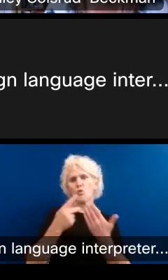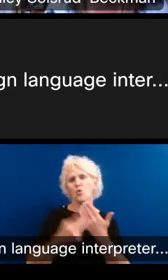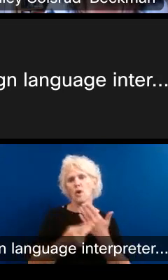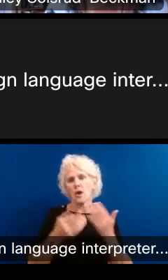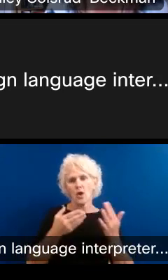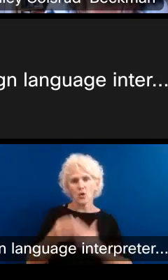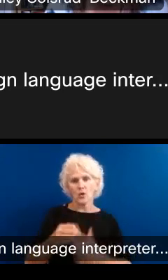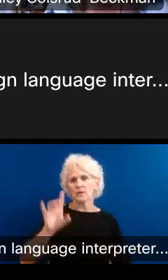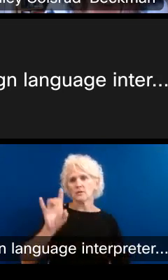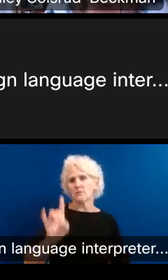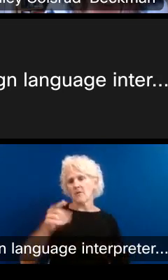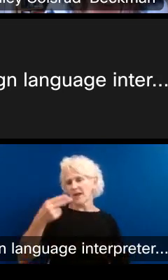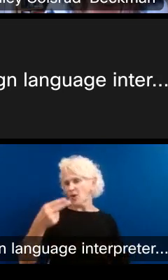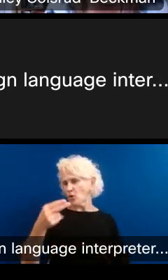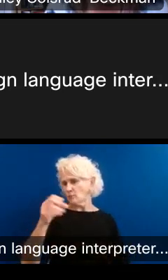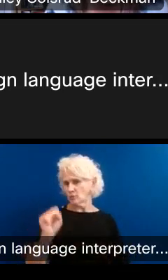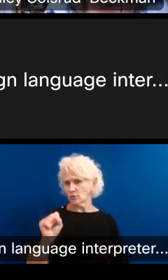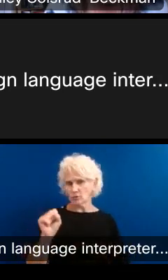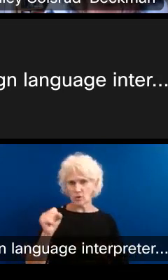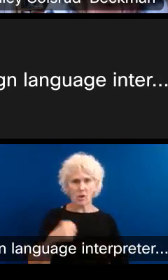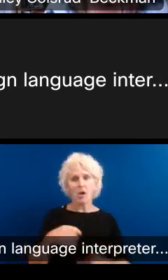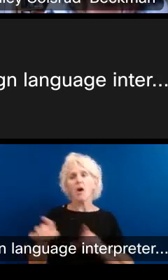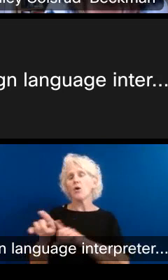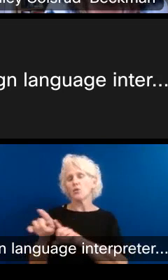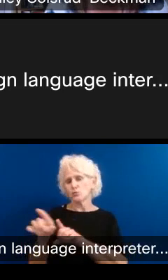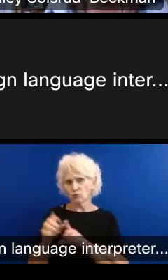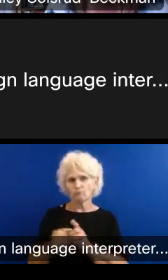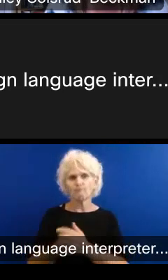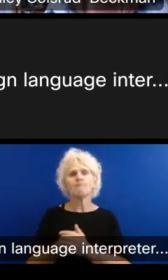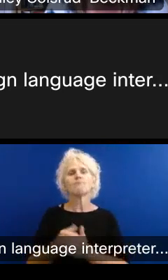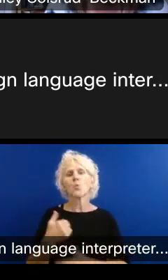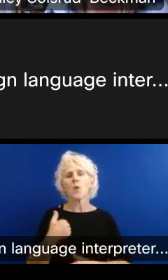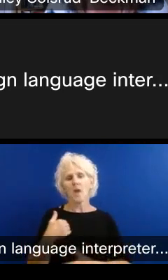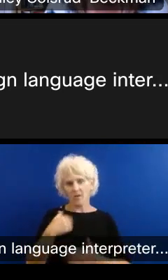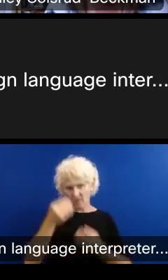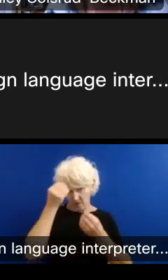Human Services Direct Care and Treatment also, and we have program information listed there